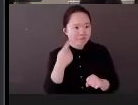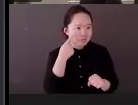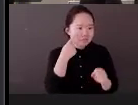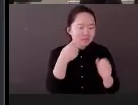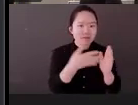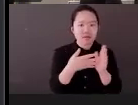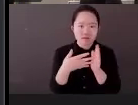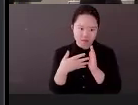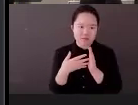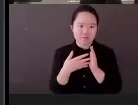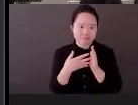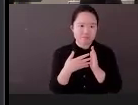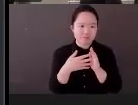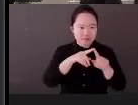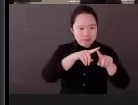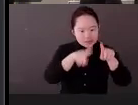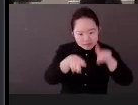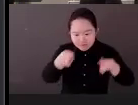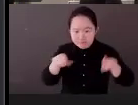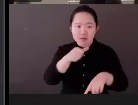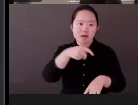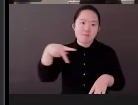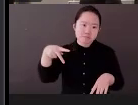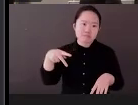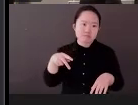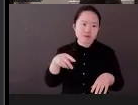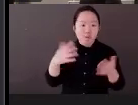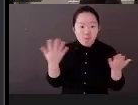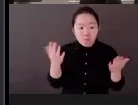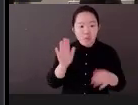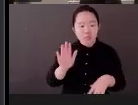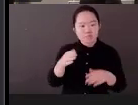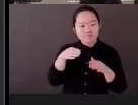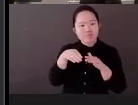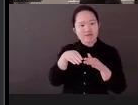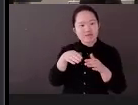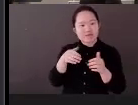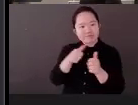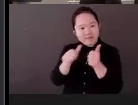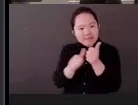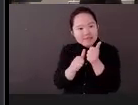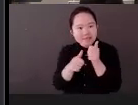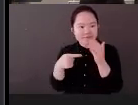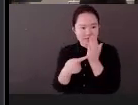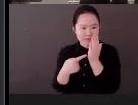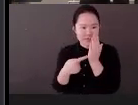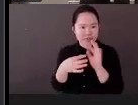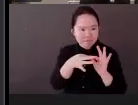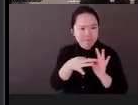app with any assistive technology, so I don't know if Accessibility Scanner itself is accessible.